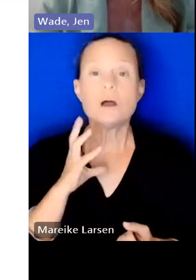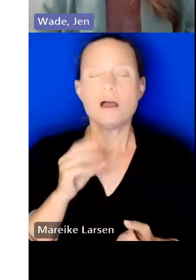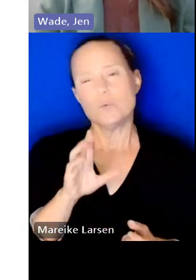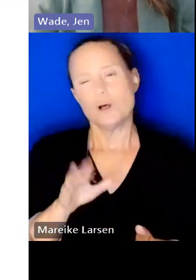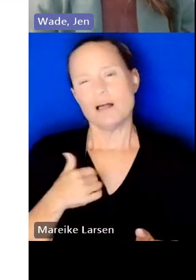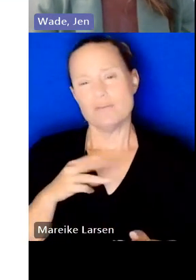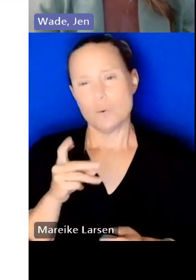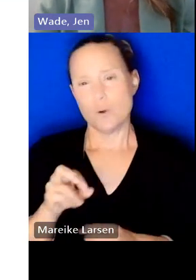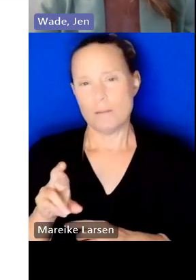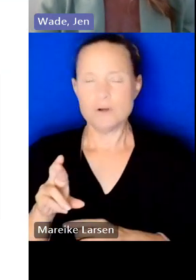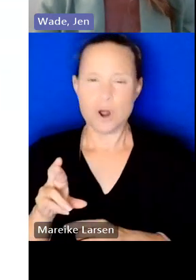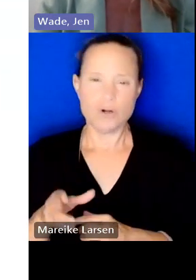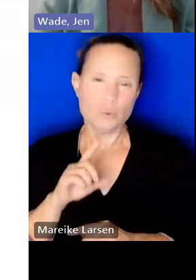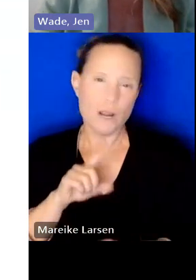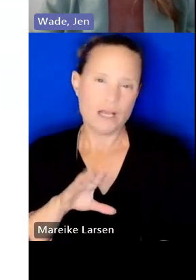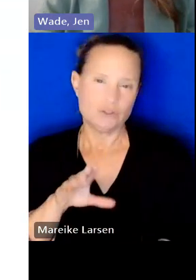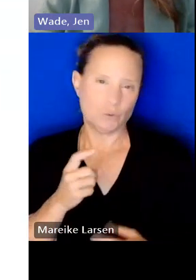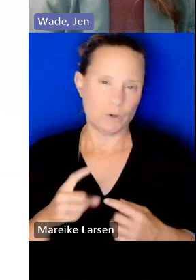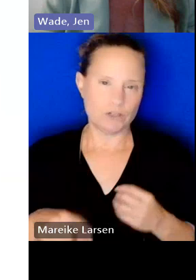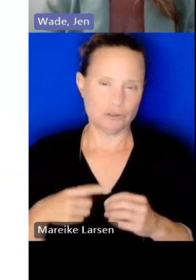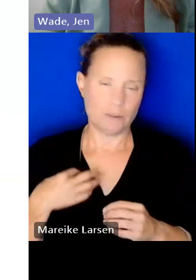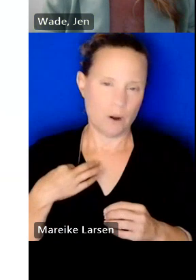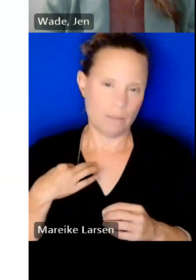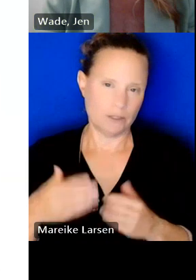That webinar too, to help answer any questions that you have regarding the application process.